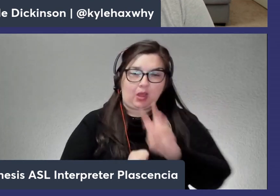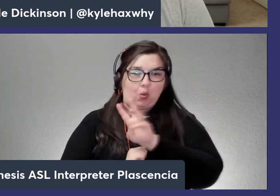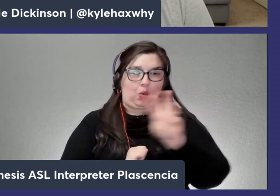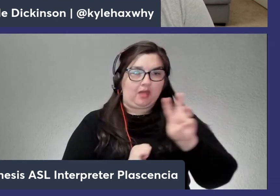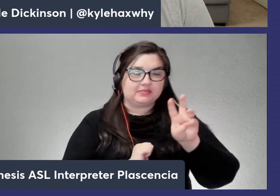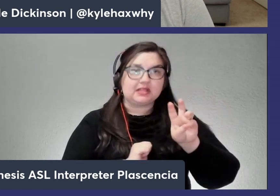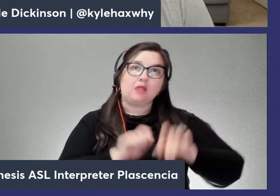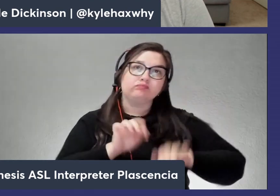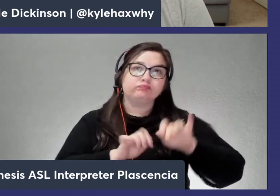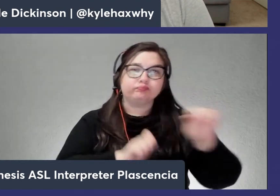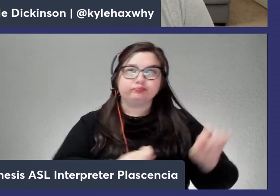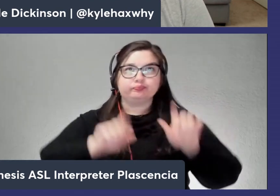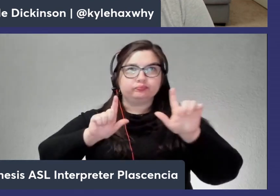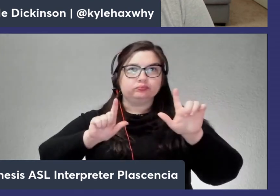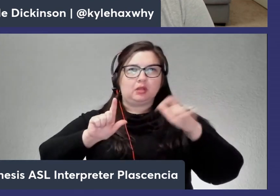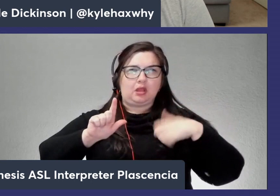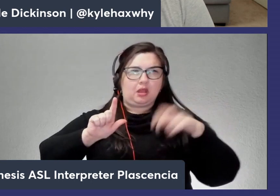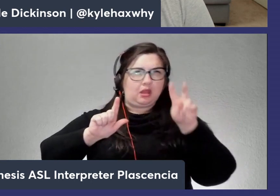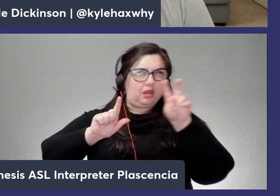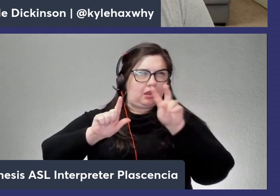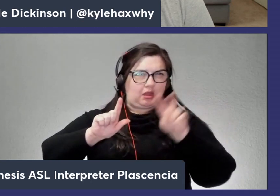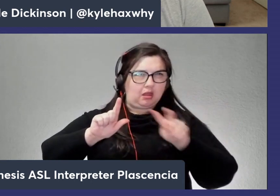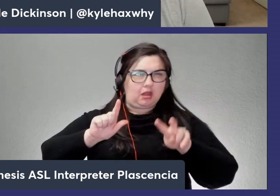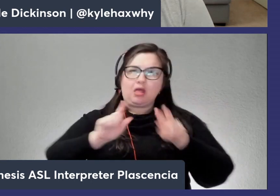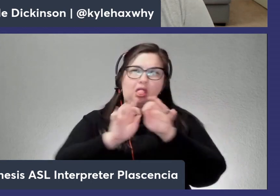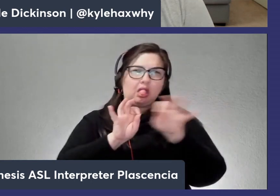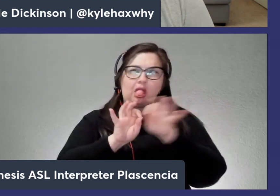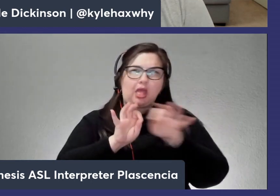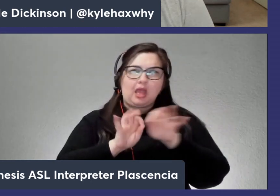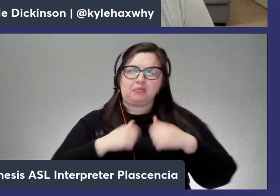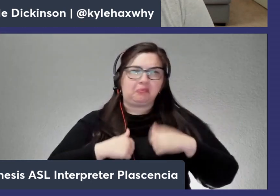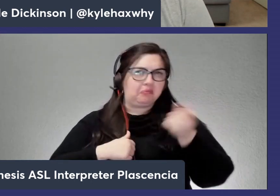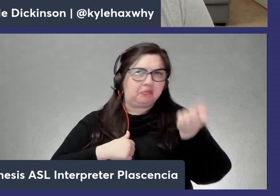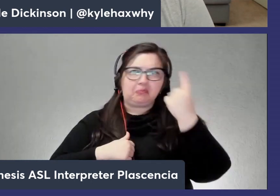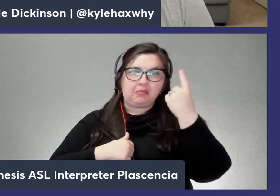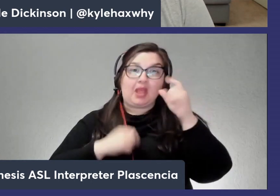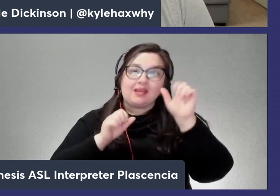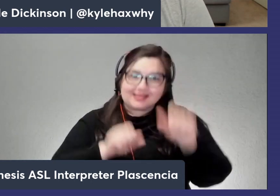see the website written in the language I understand, and you can use Amazon Translate